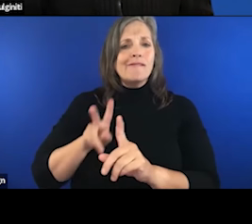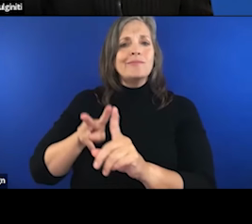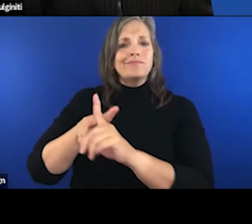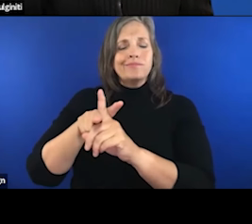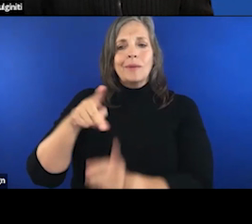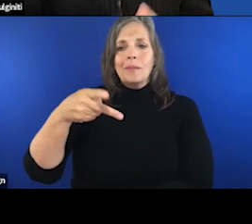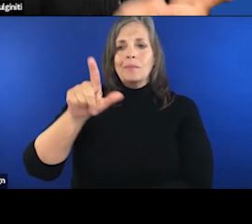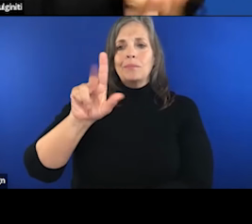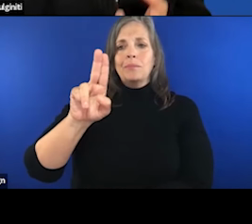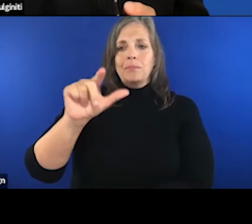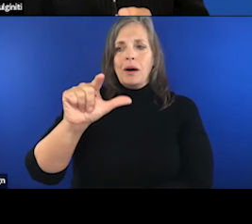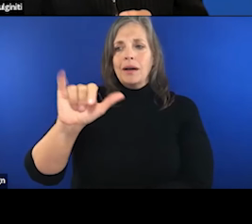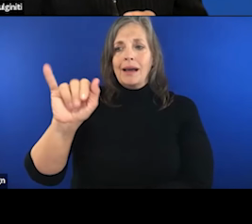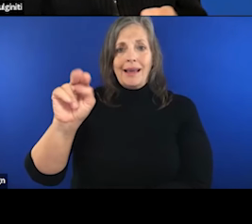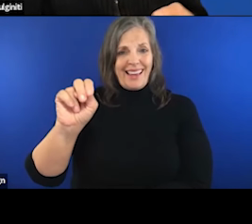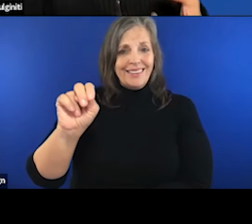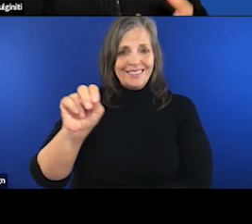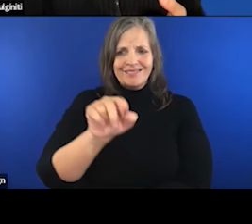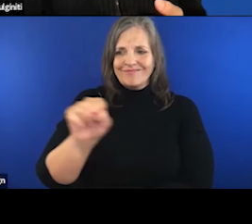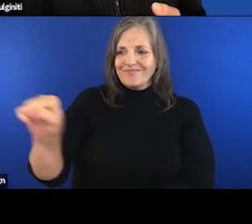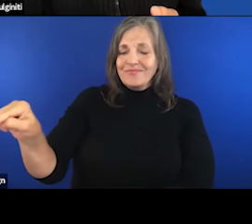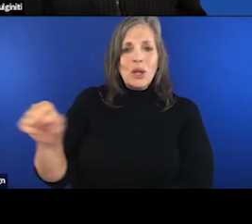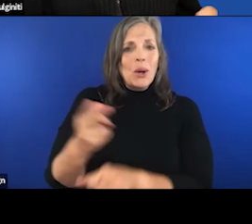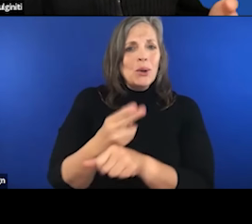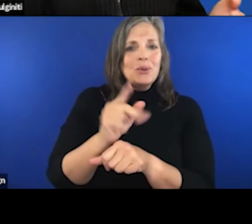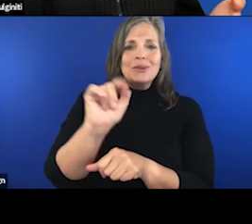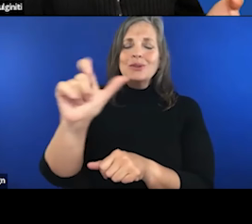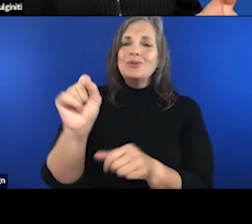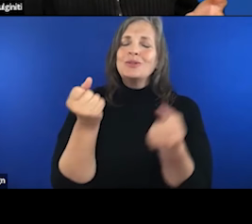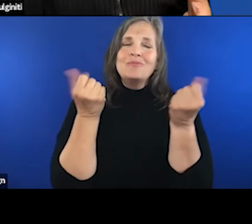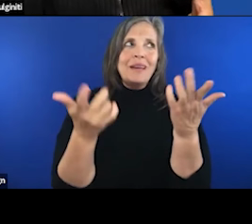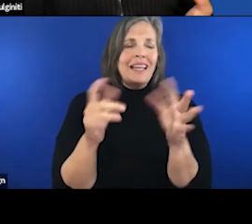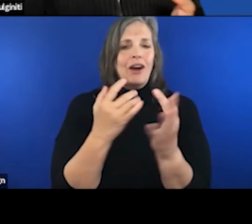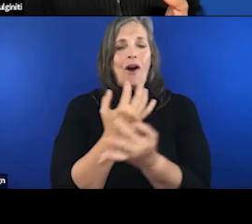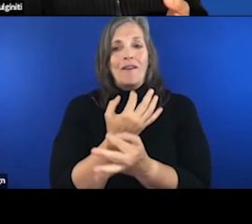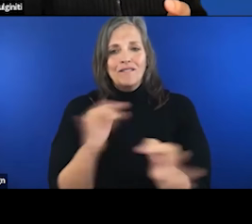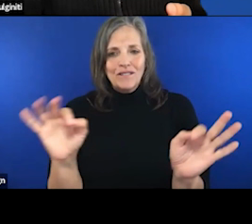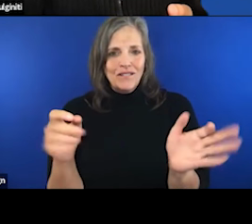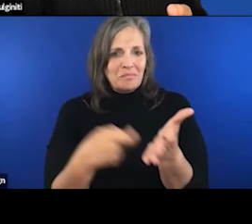tools use the tools that are out there a lot of them are free and then acquire the knowledge the